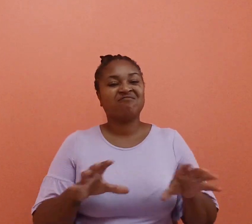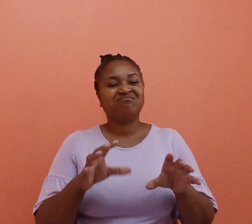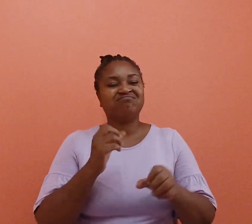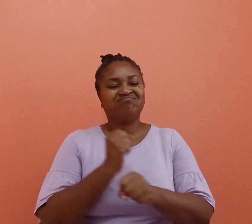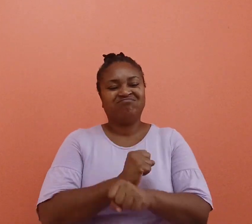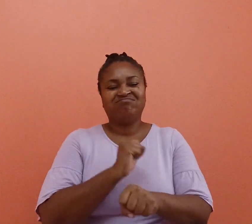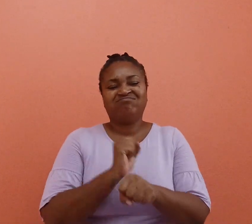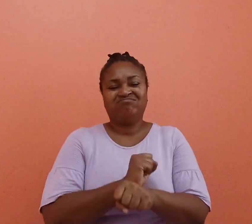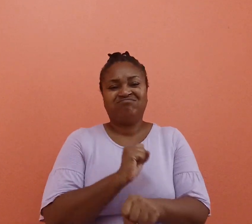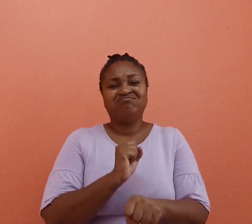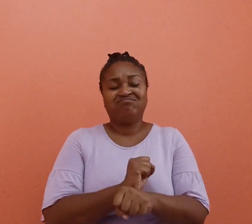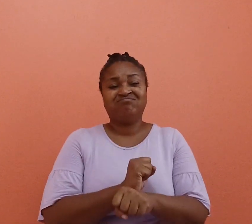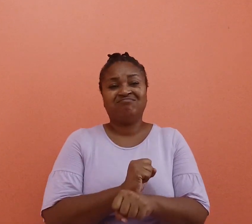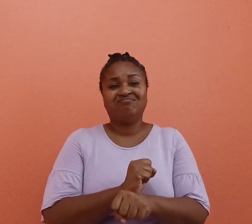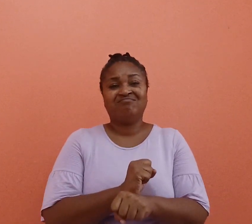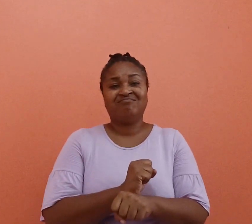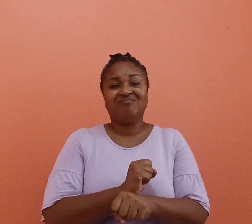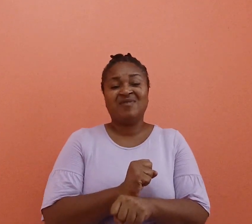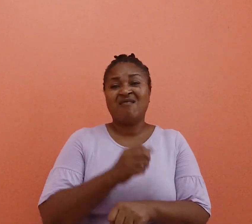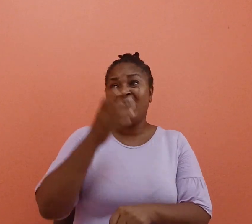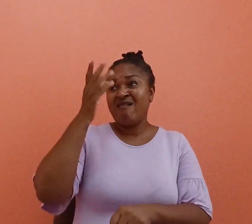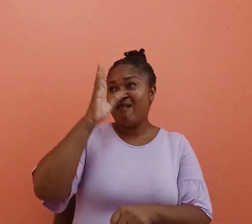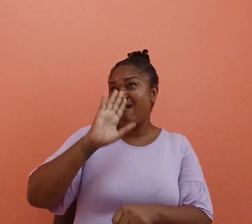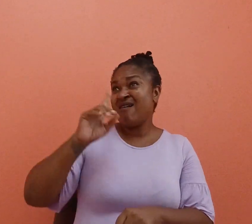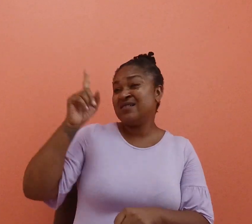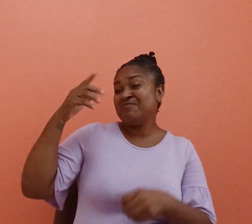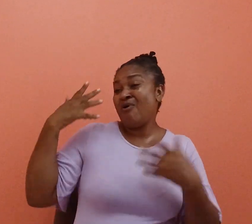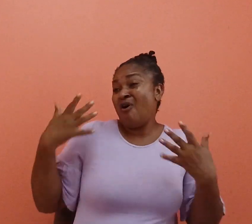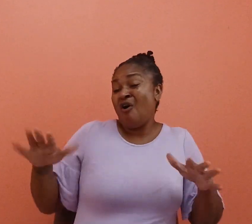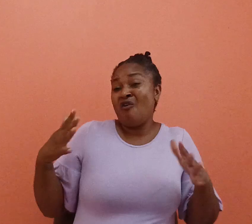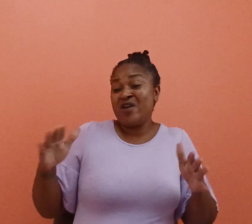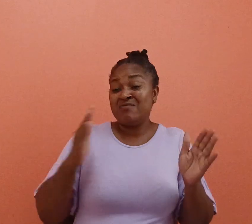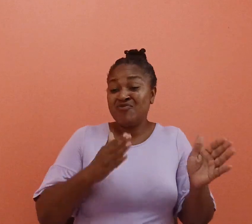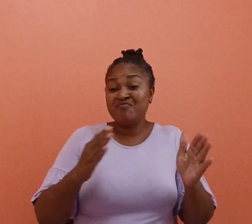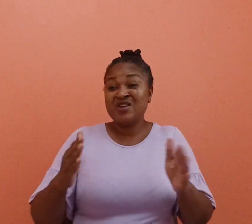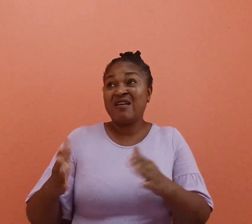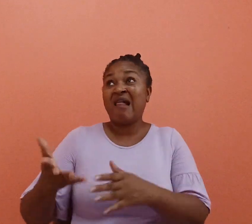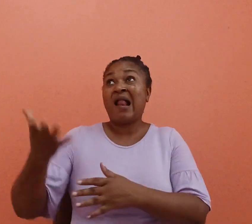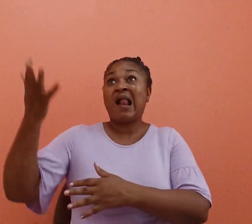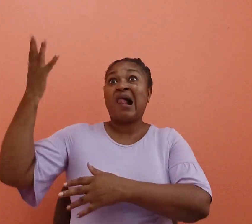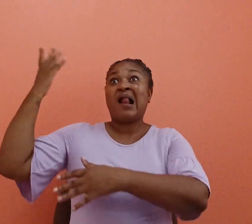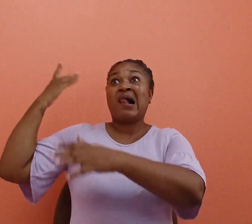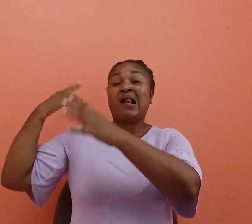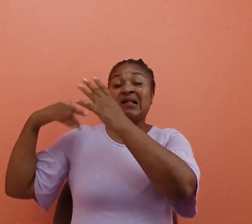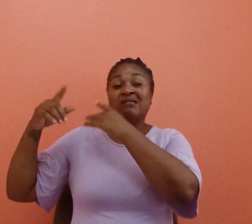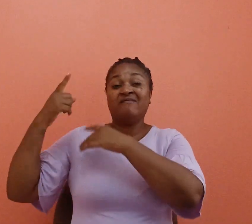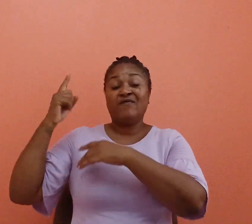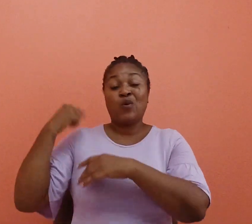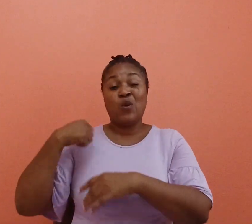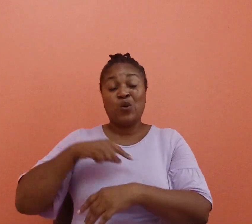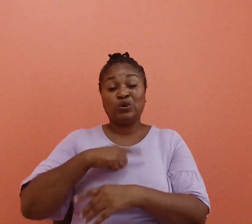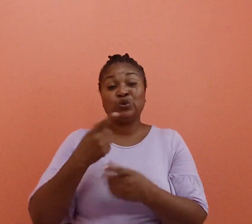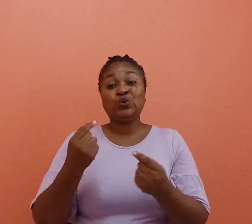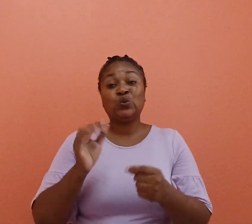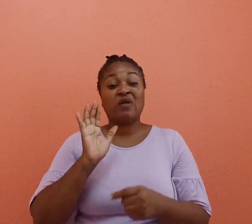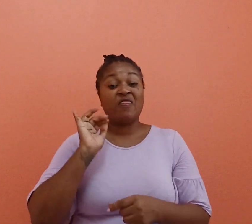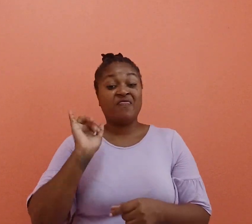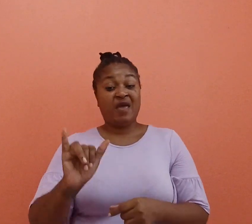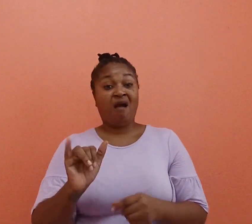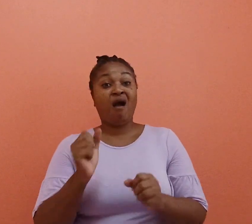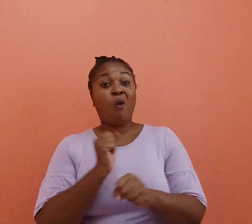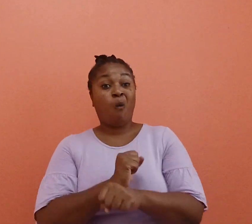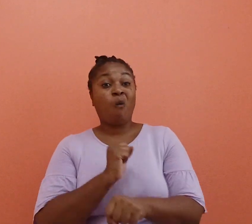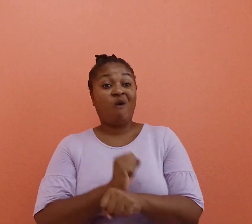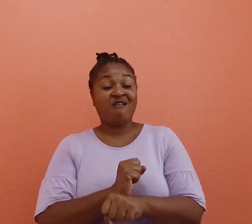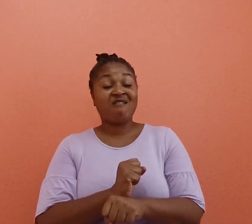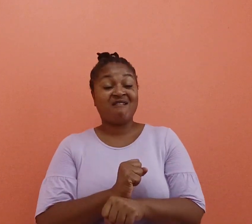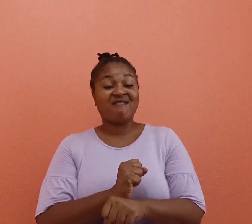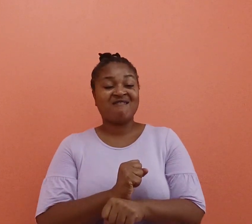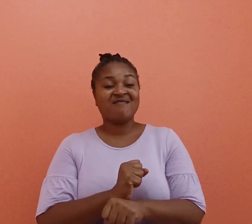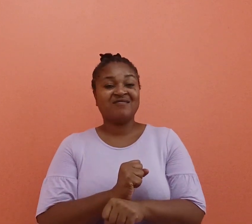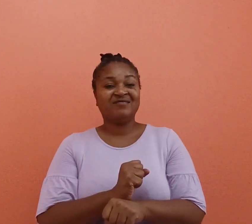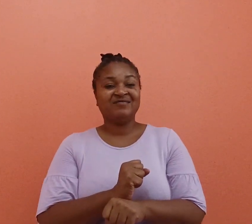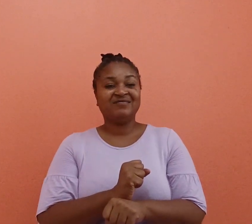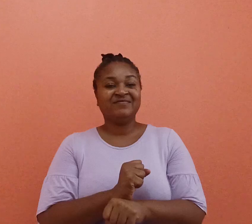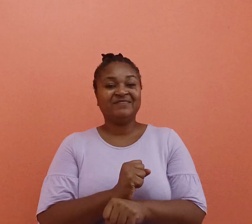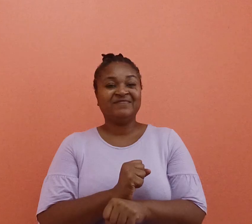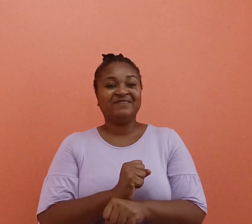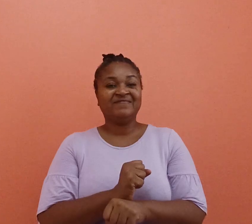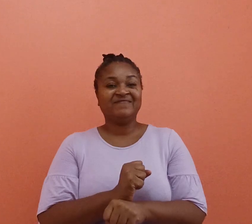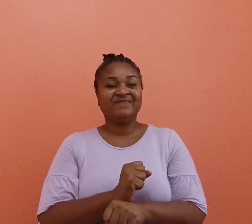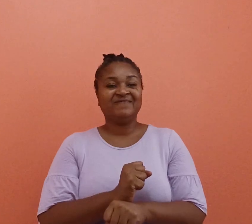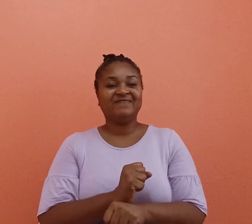which God prepared in advance for us to do.